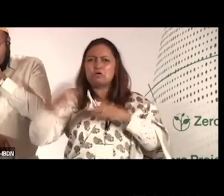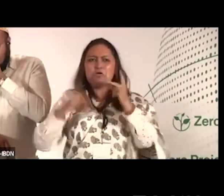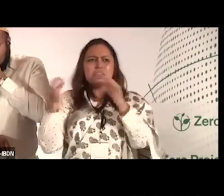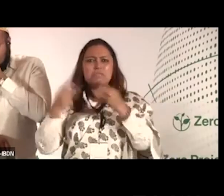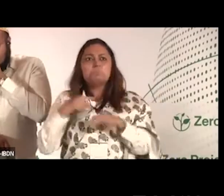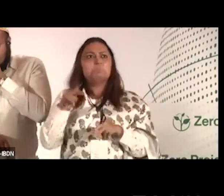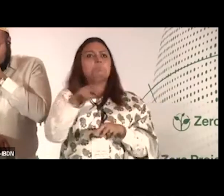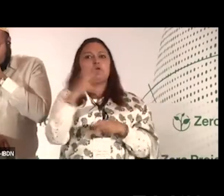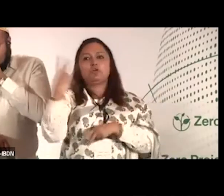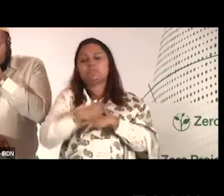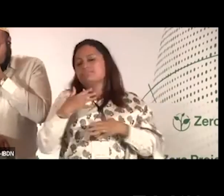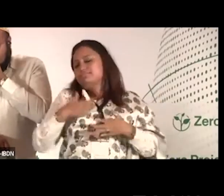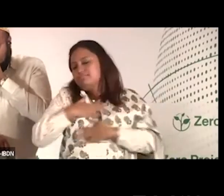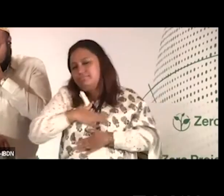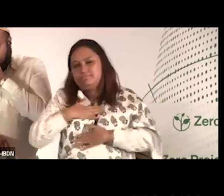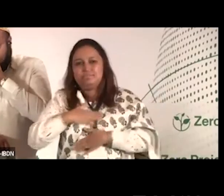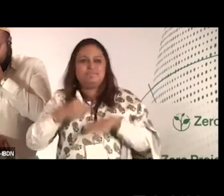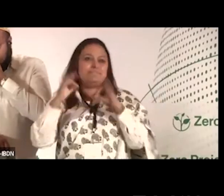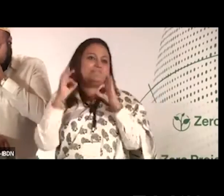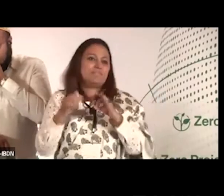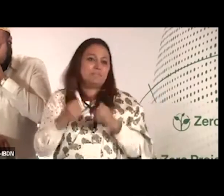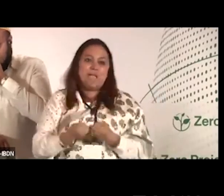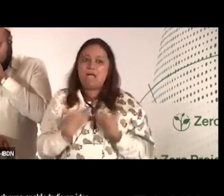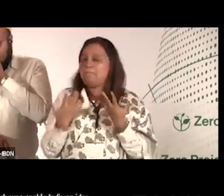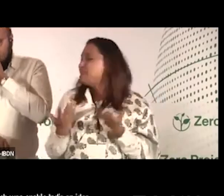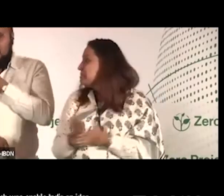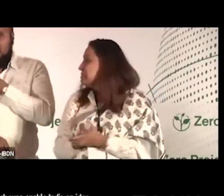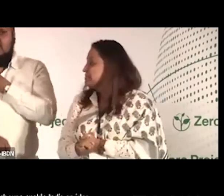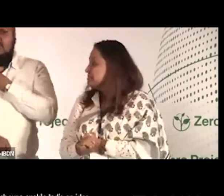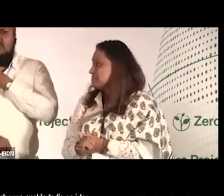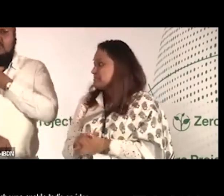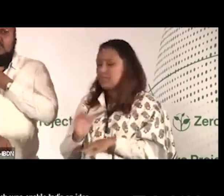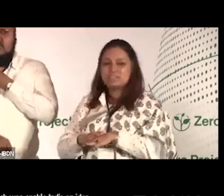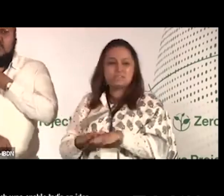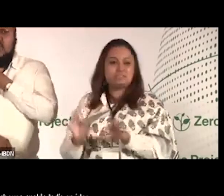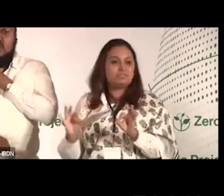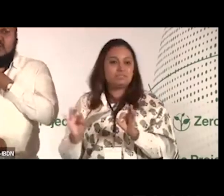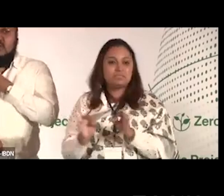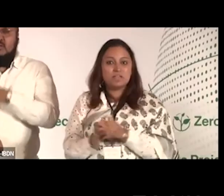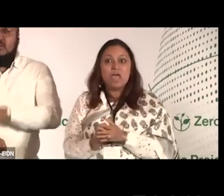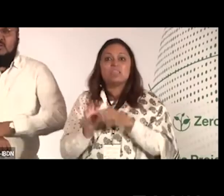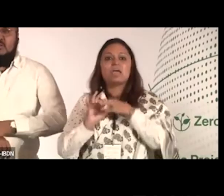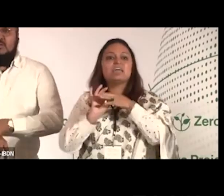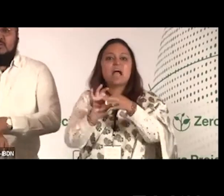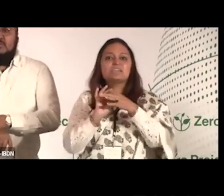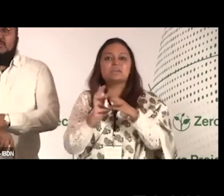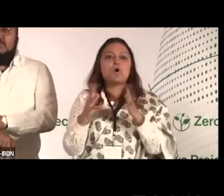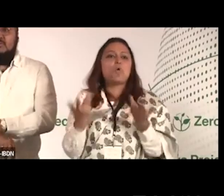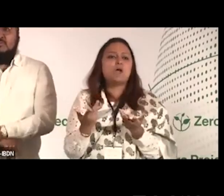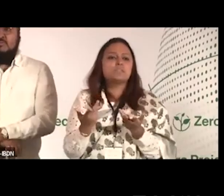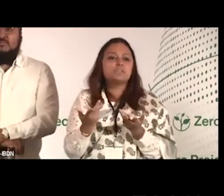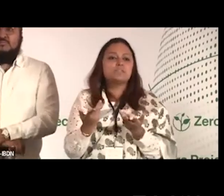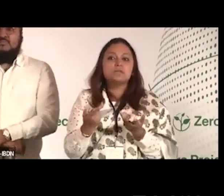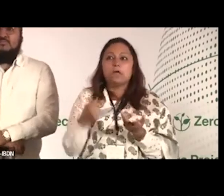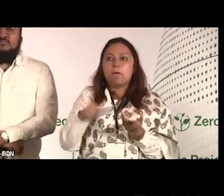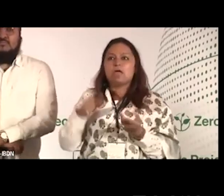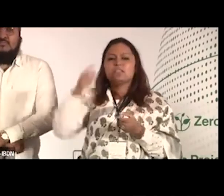and lot of new ideas were here and I enjoyed myself. Yeah, very happy to be here.